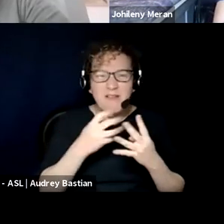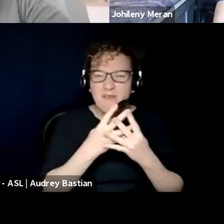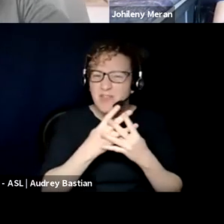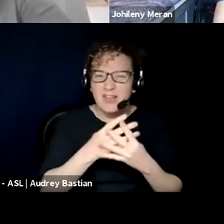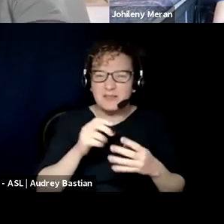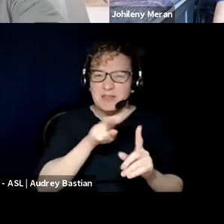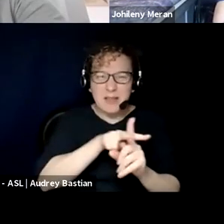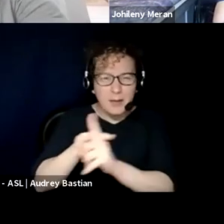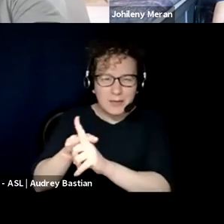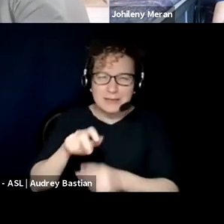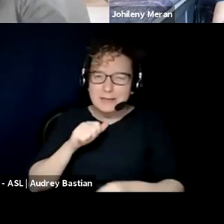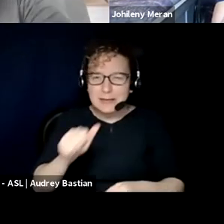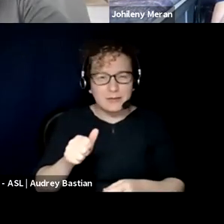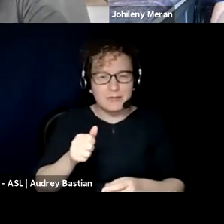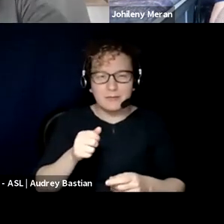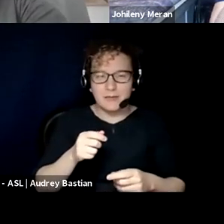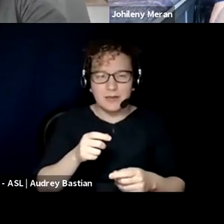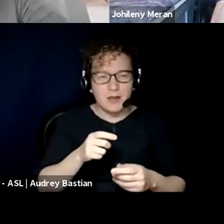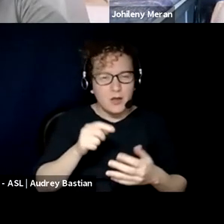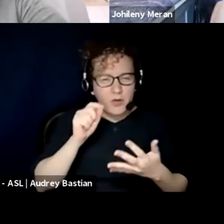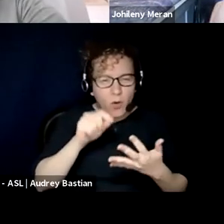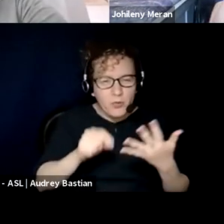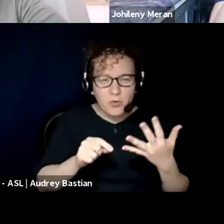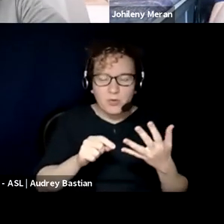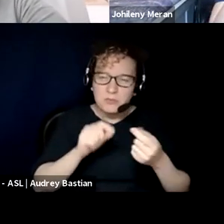did not go through this with a fine-tooth comb to think about this stuff. They were